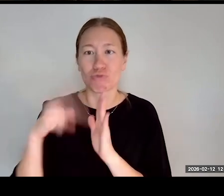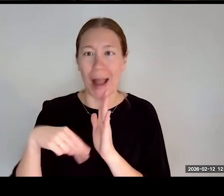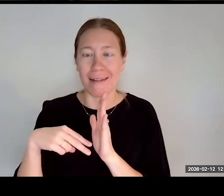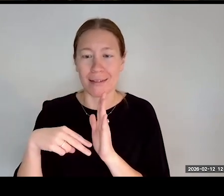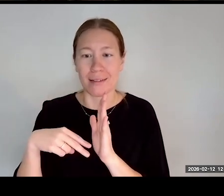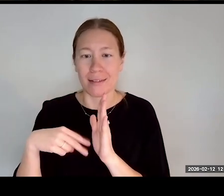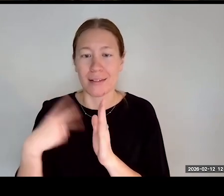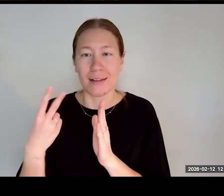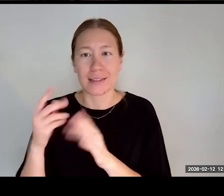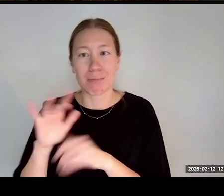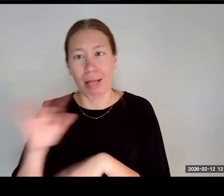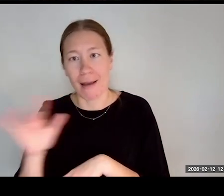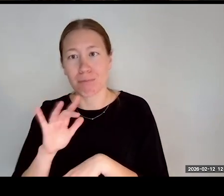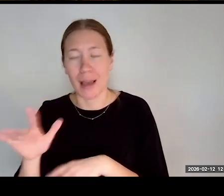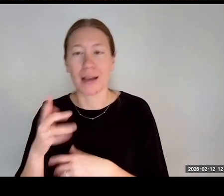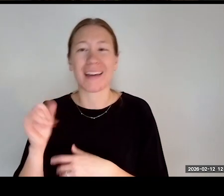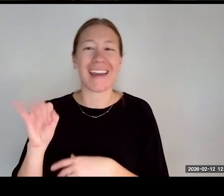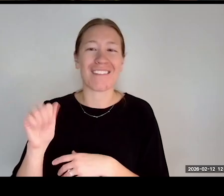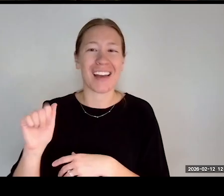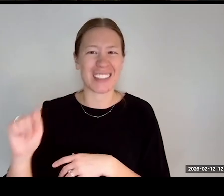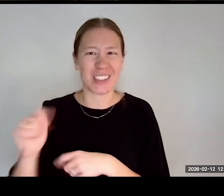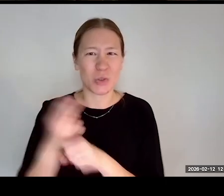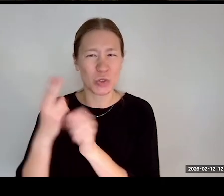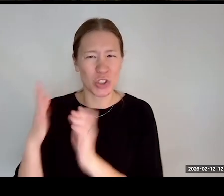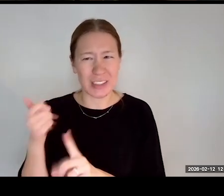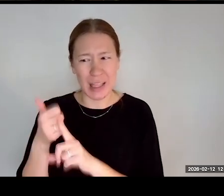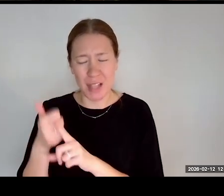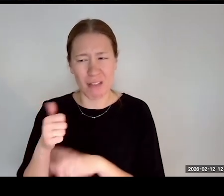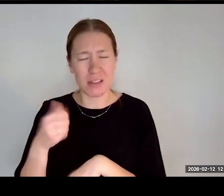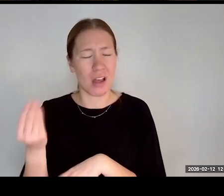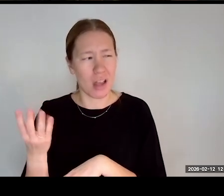some assistive technology users think they've reached the end of the content and they may just stop navigating.